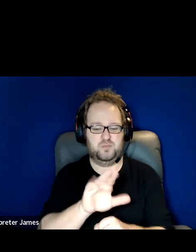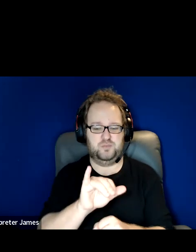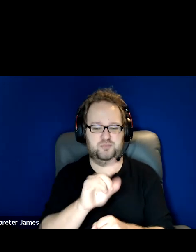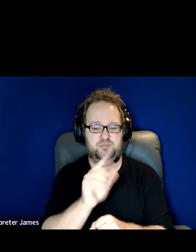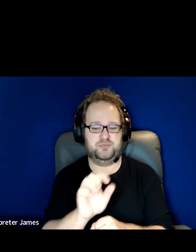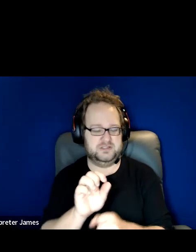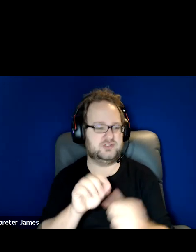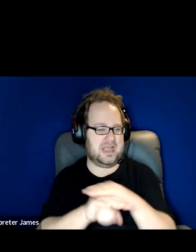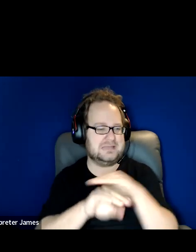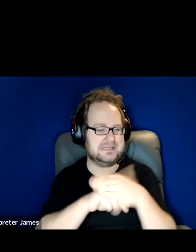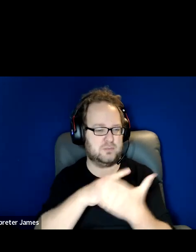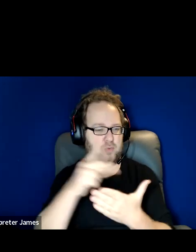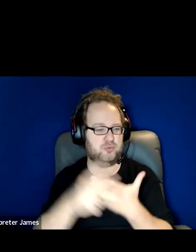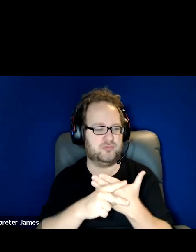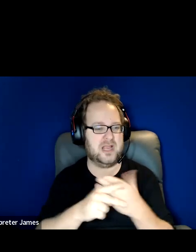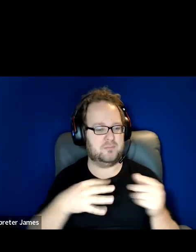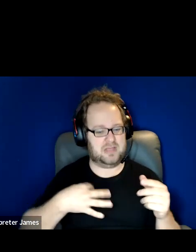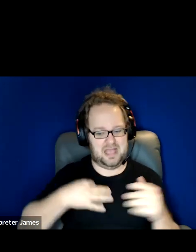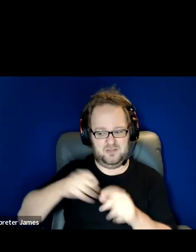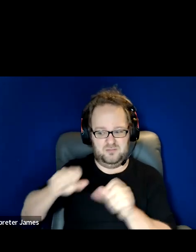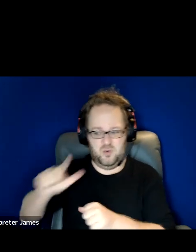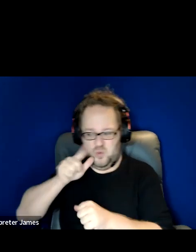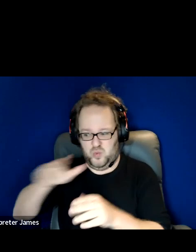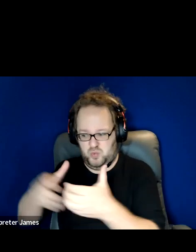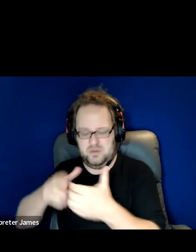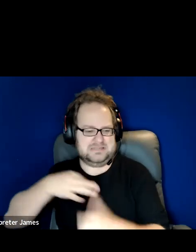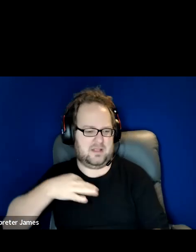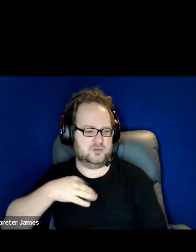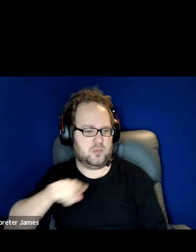bridge access programs? This is available to adults 18